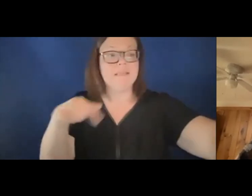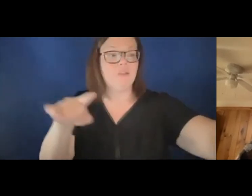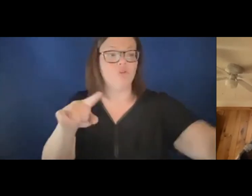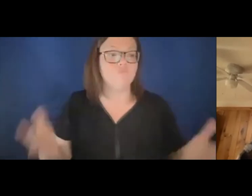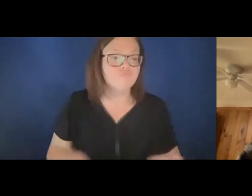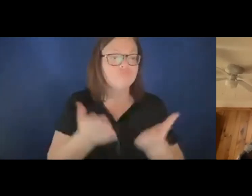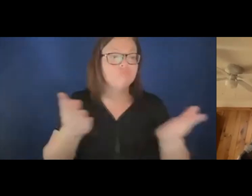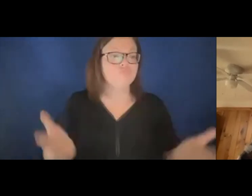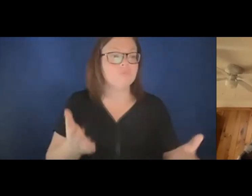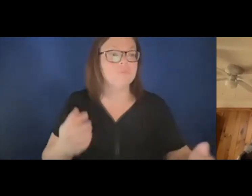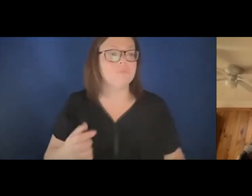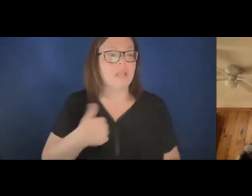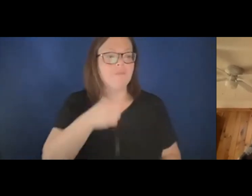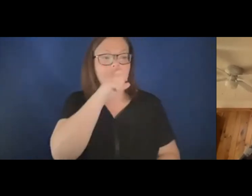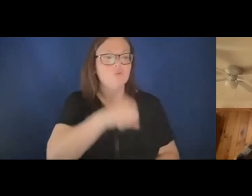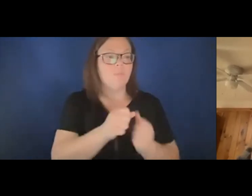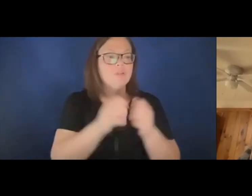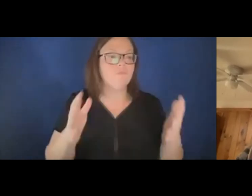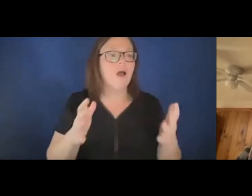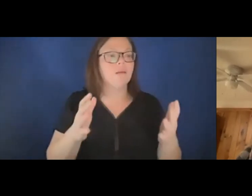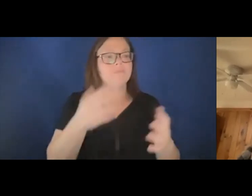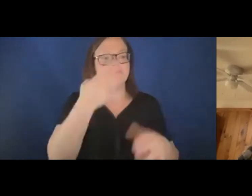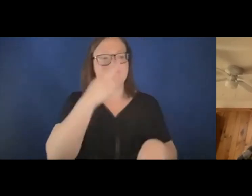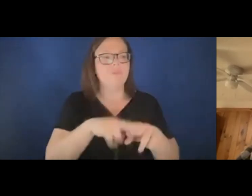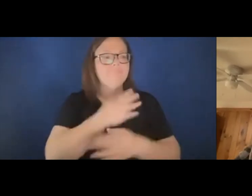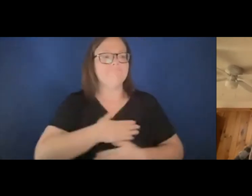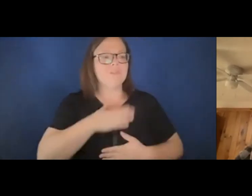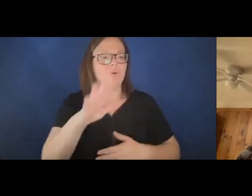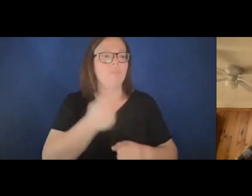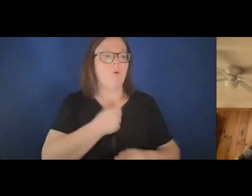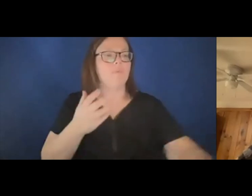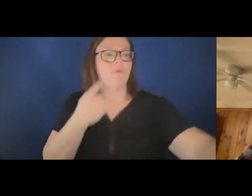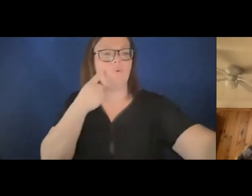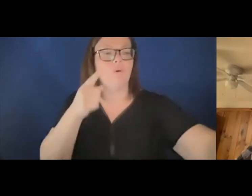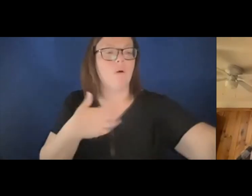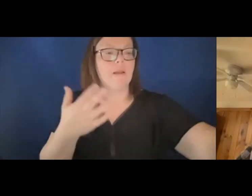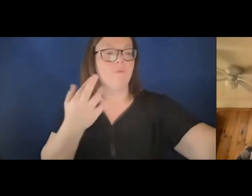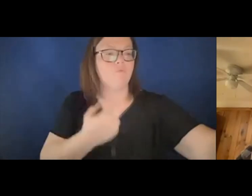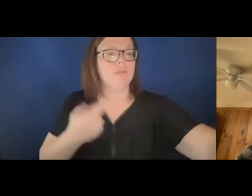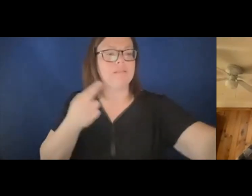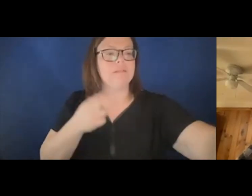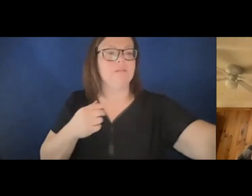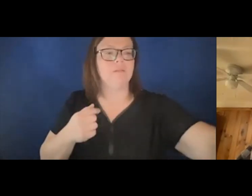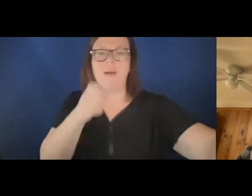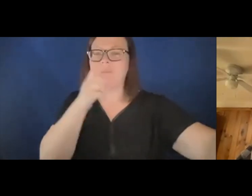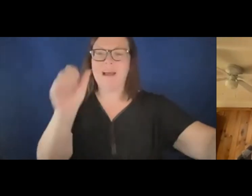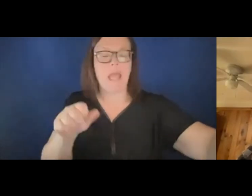so much fun listening to your poems. For some reason I was not able to click on the poems